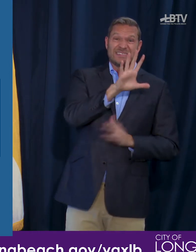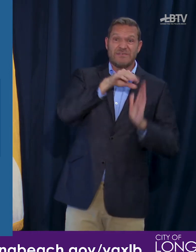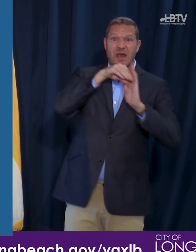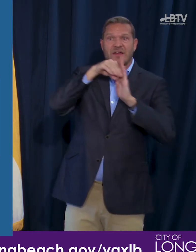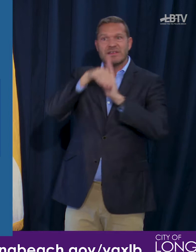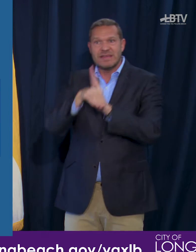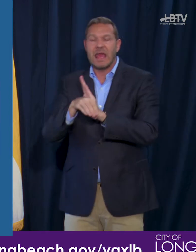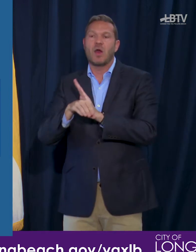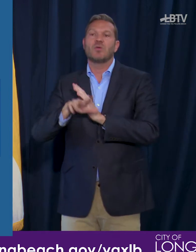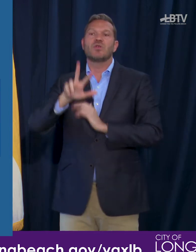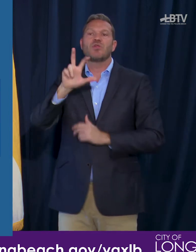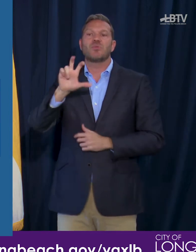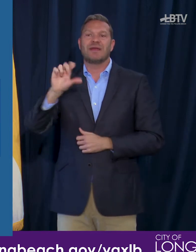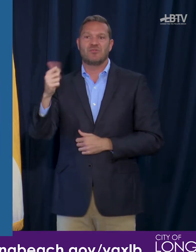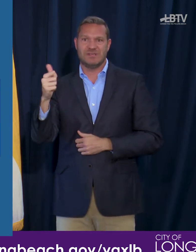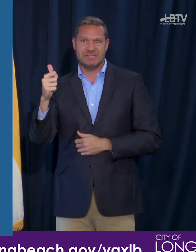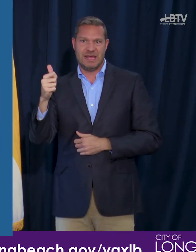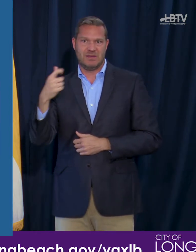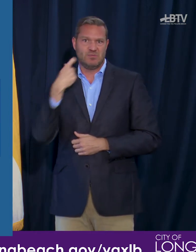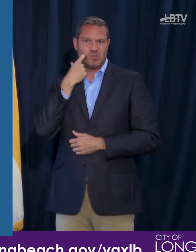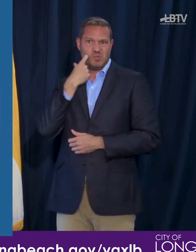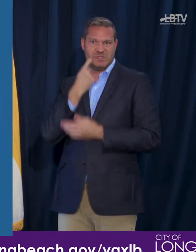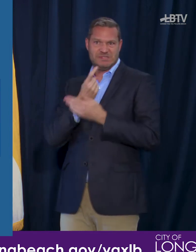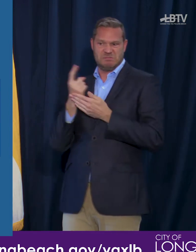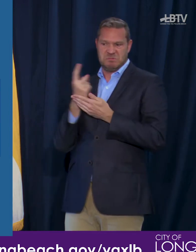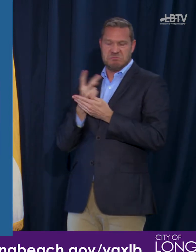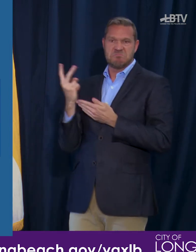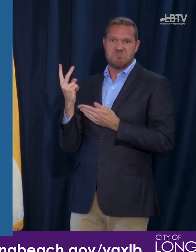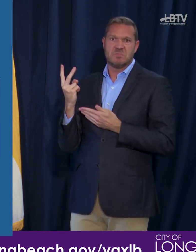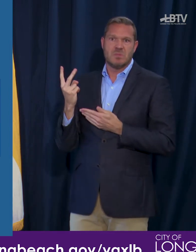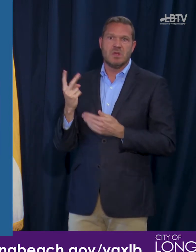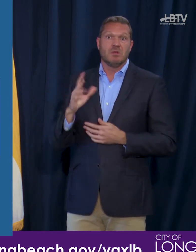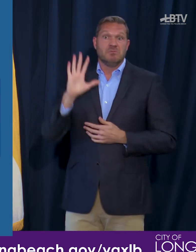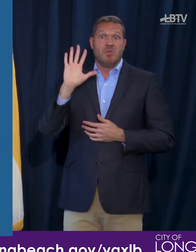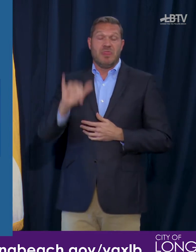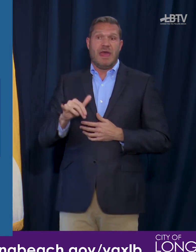two weeks. So that is, that's something to celebrate.